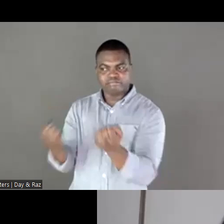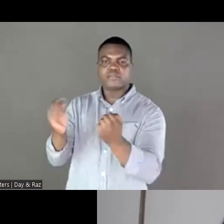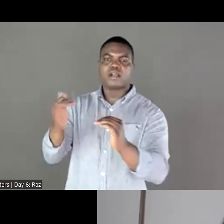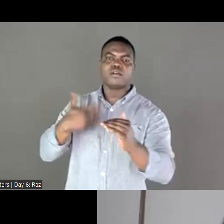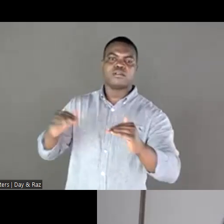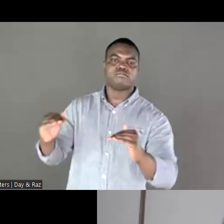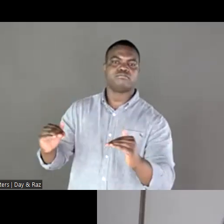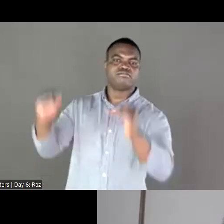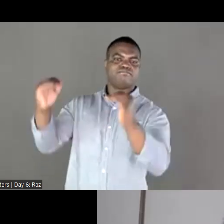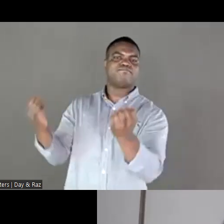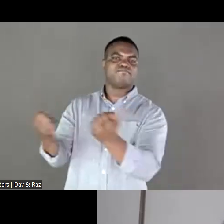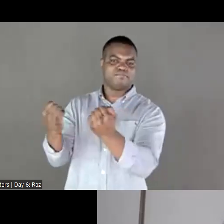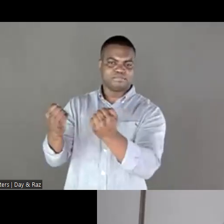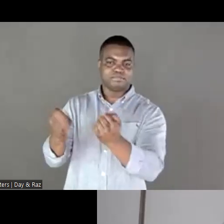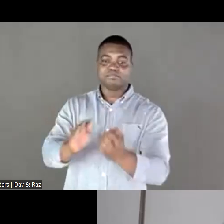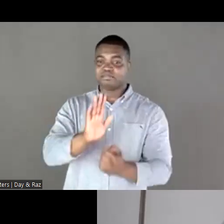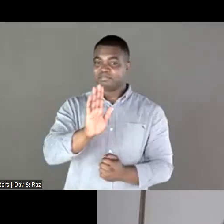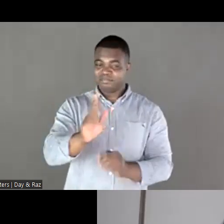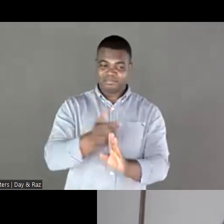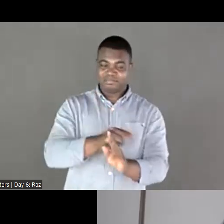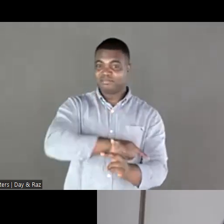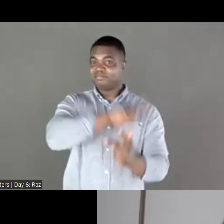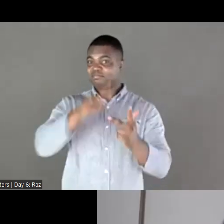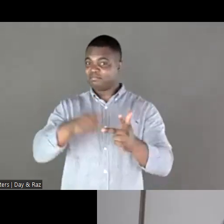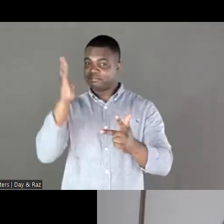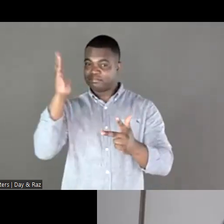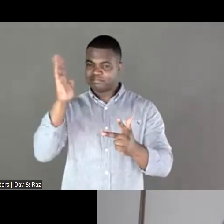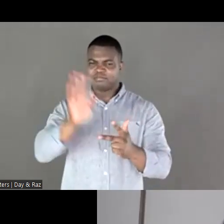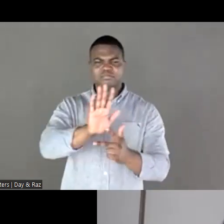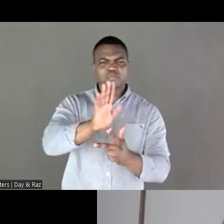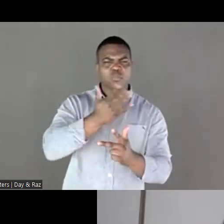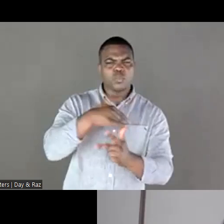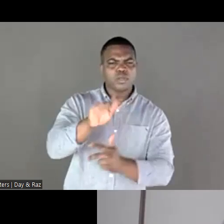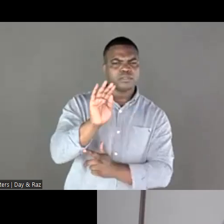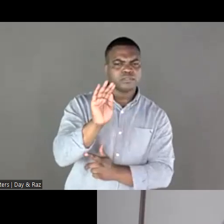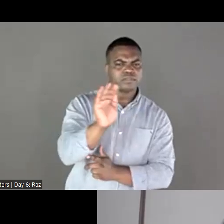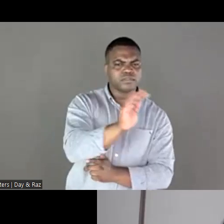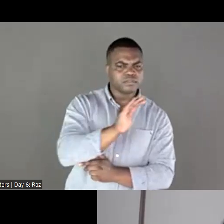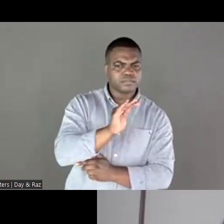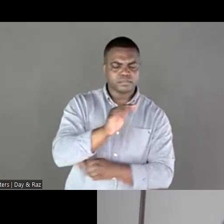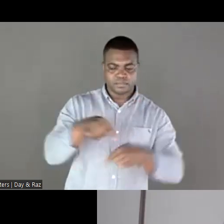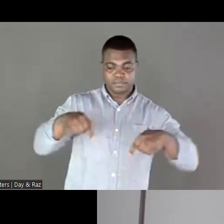are done. And in order to do that, I would like to invite you to post your questions in the chat box.